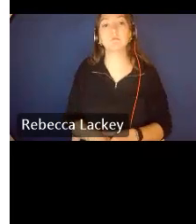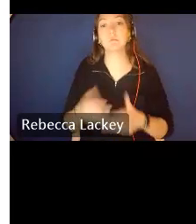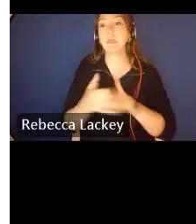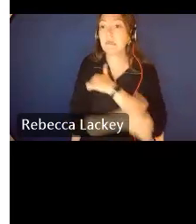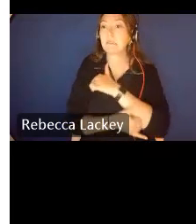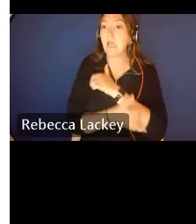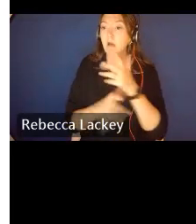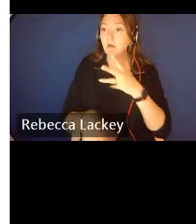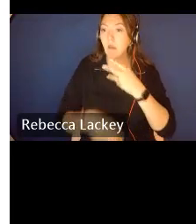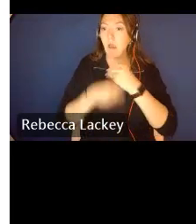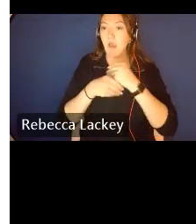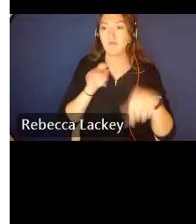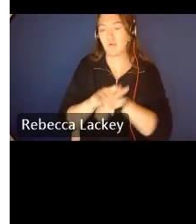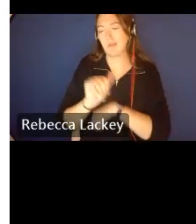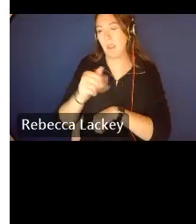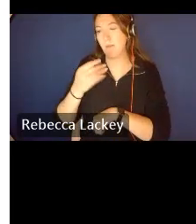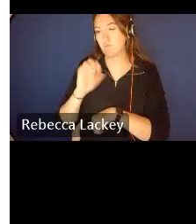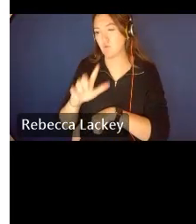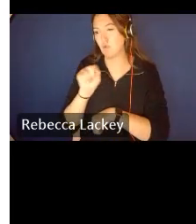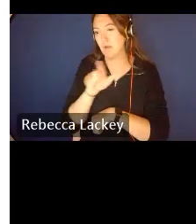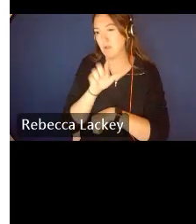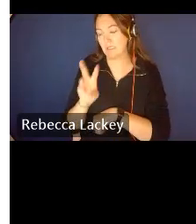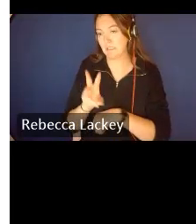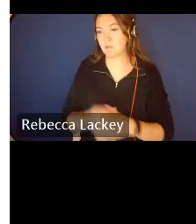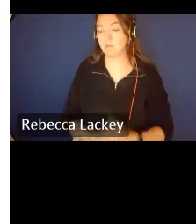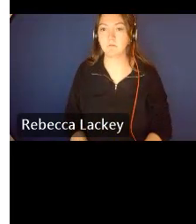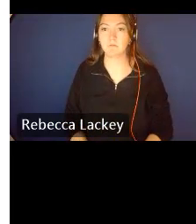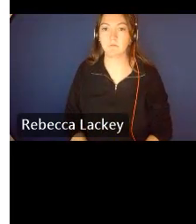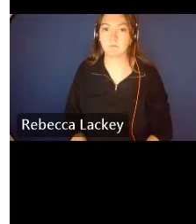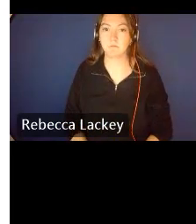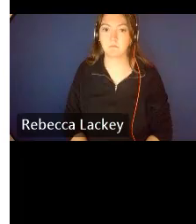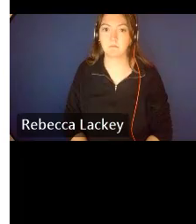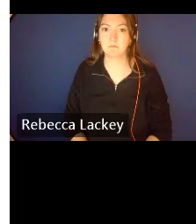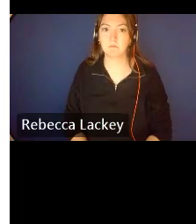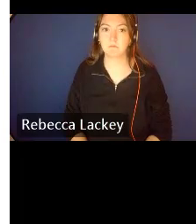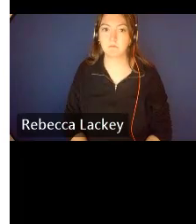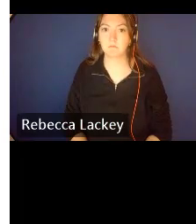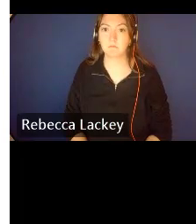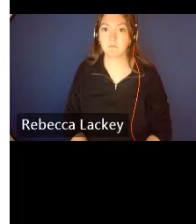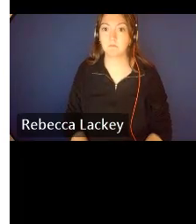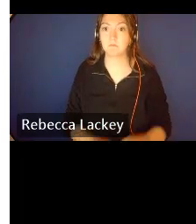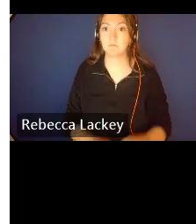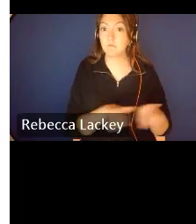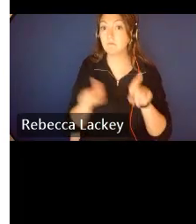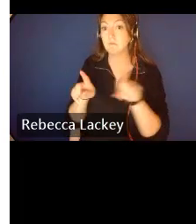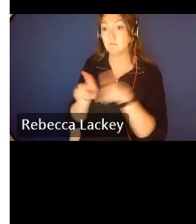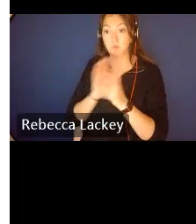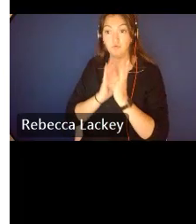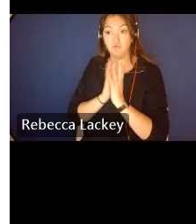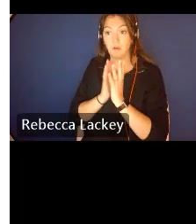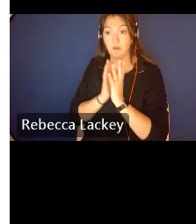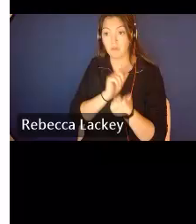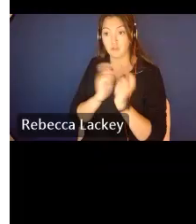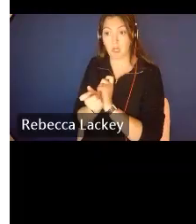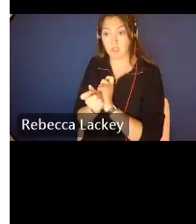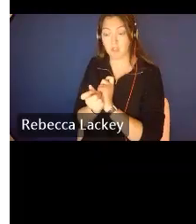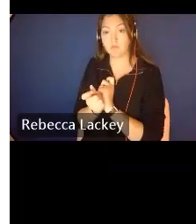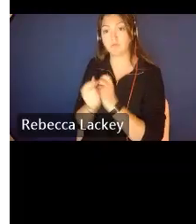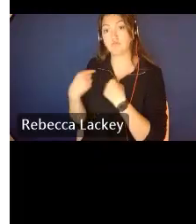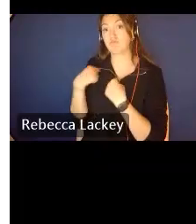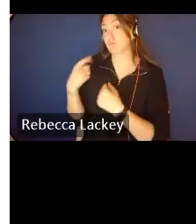this change in early April 2026. In parallel with the traffic changes over the past winter,